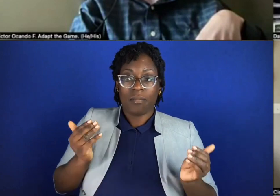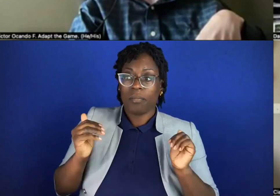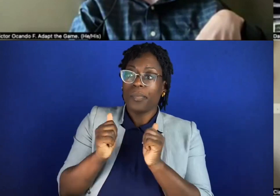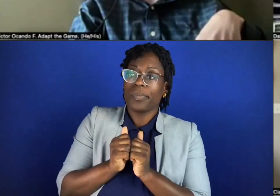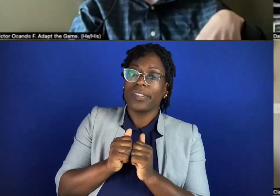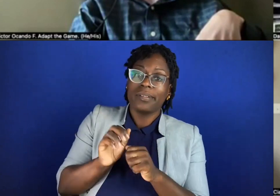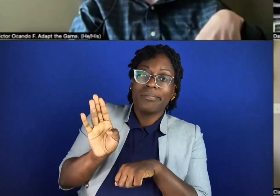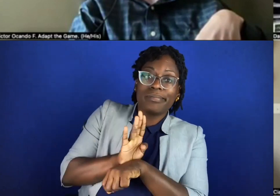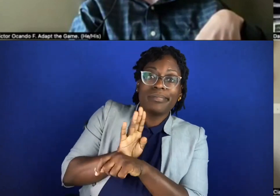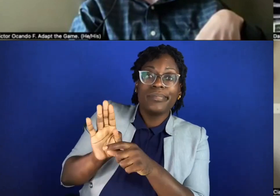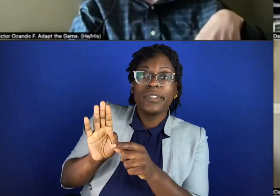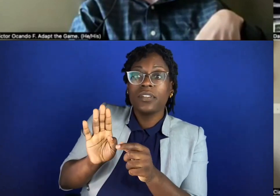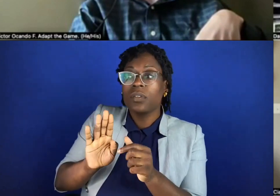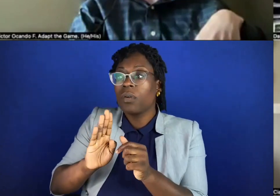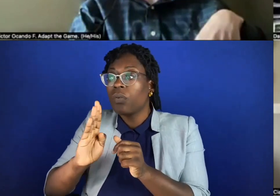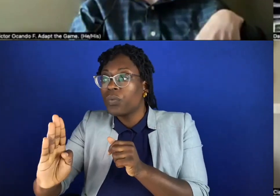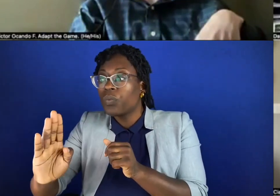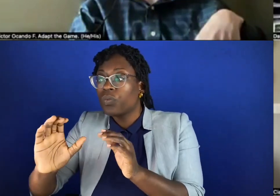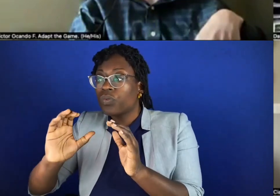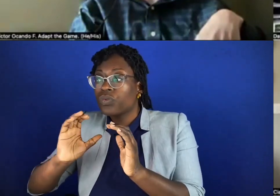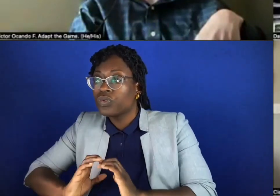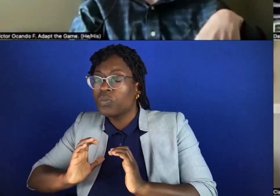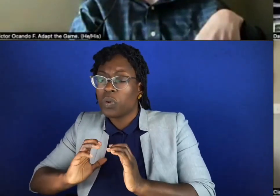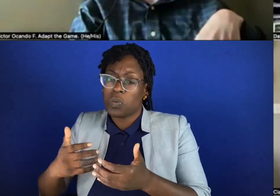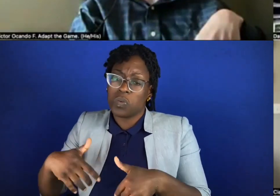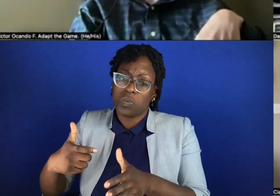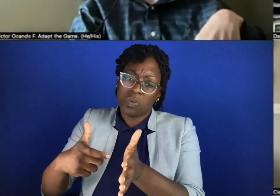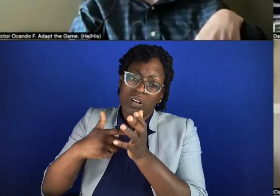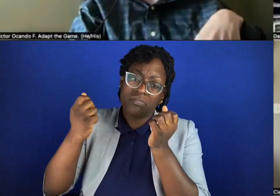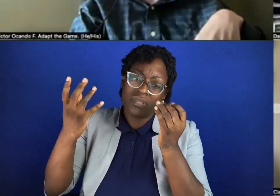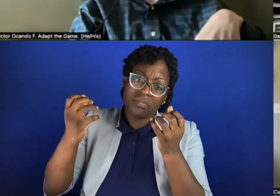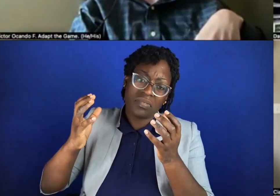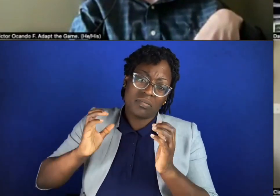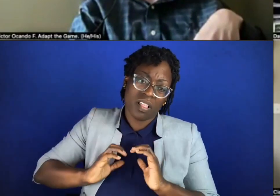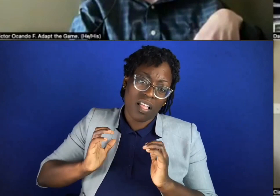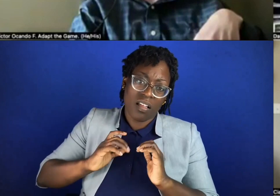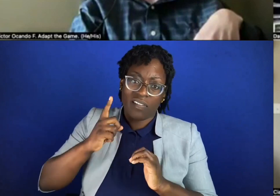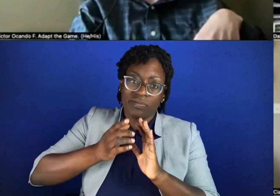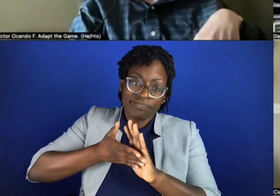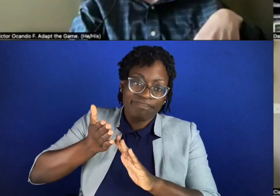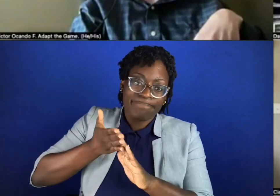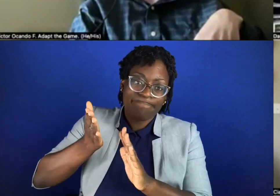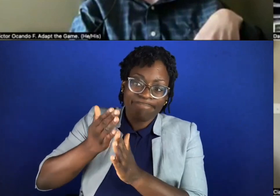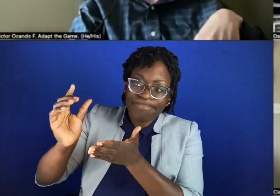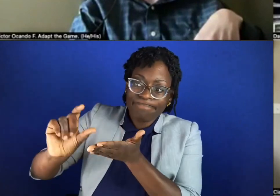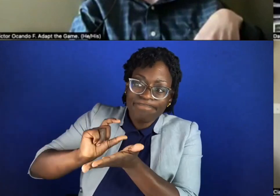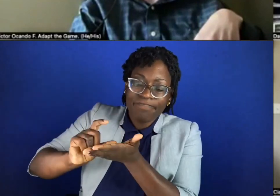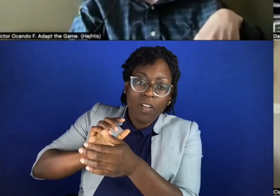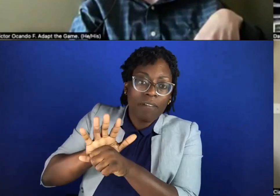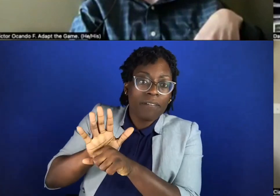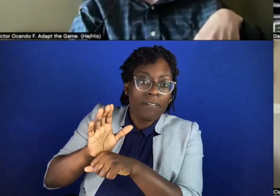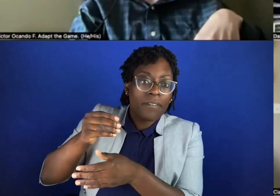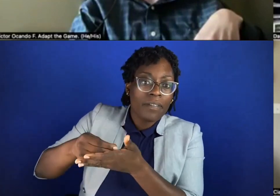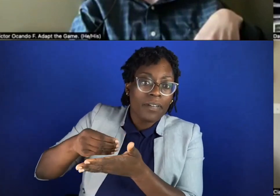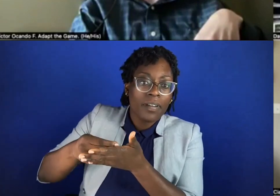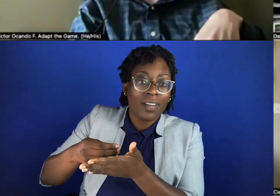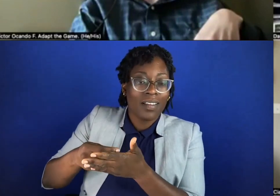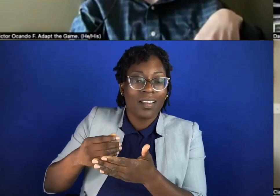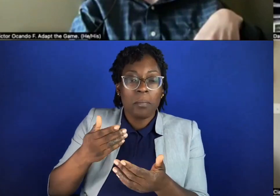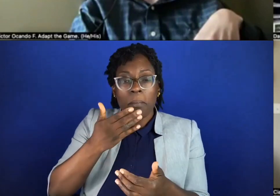as you would in a business to consumer approach.